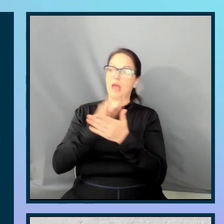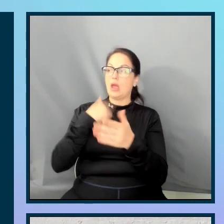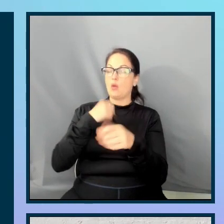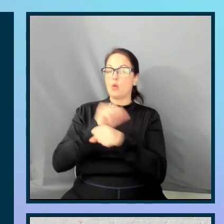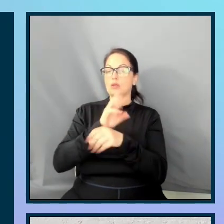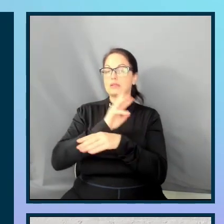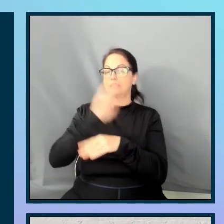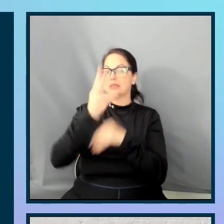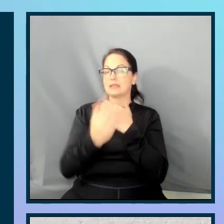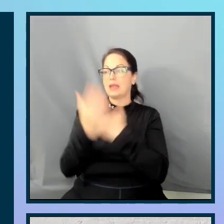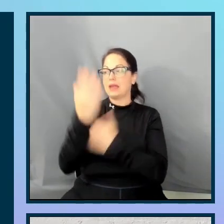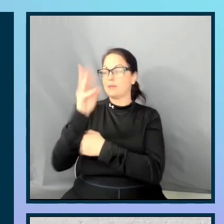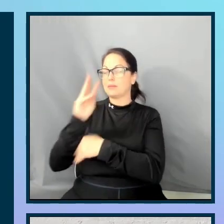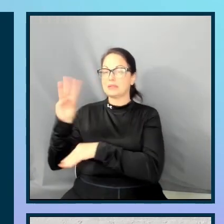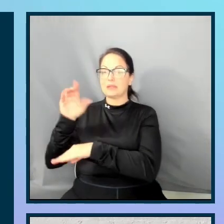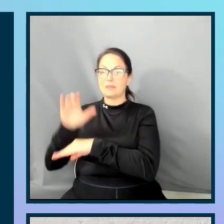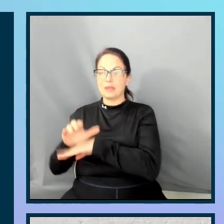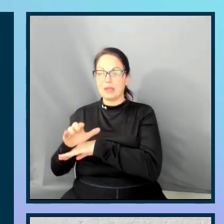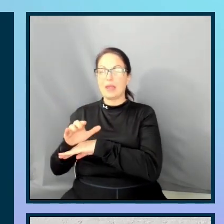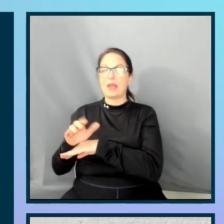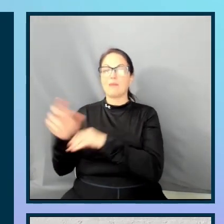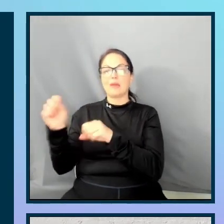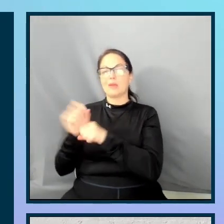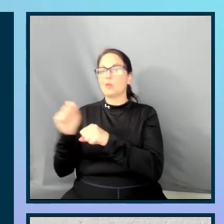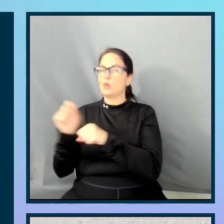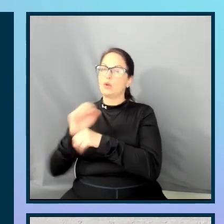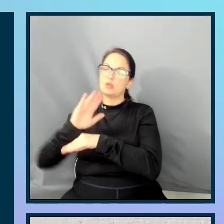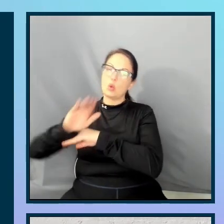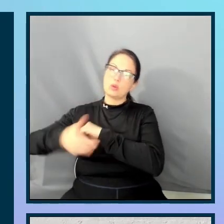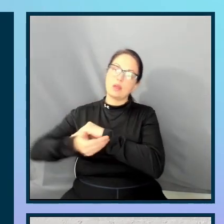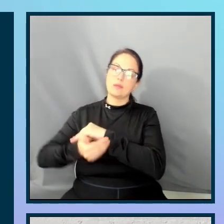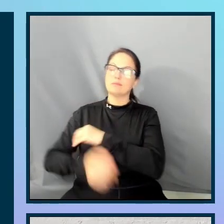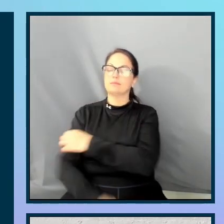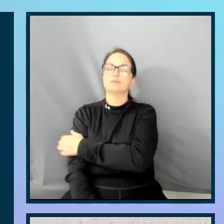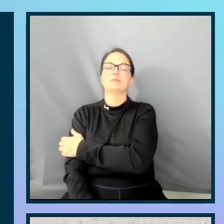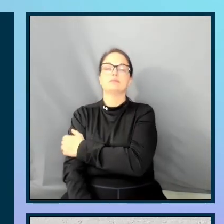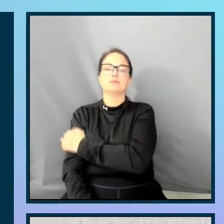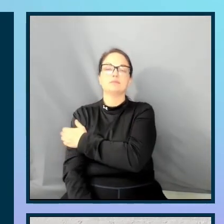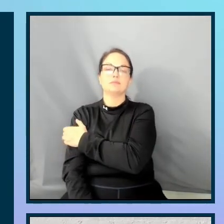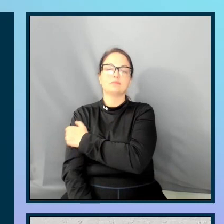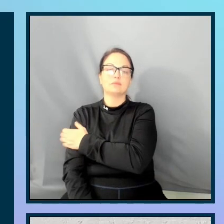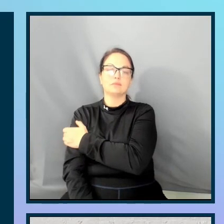and then drove home and planned for the next day. By the time the year was done,